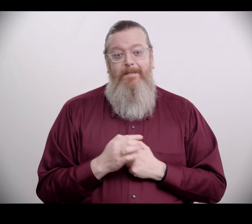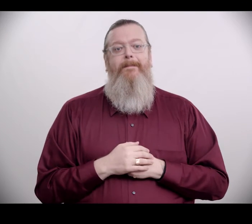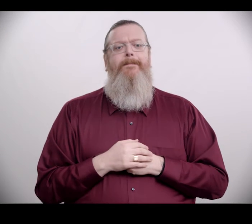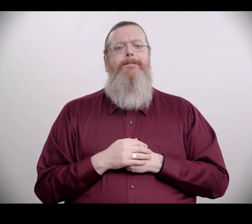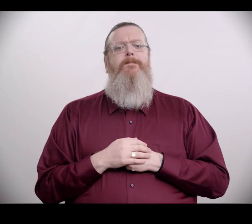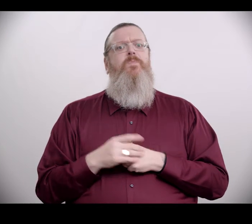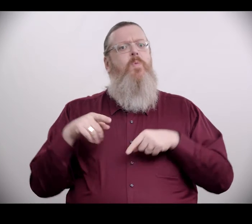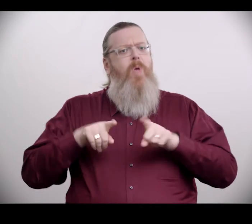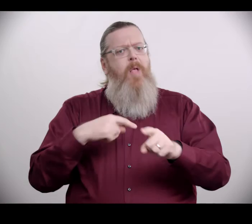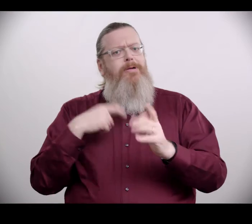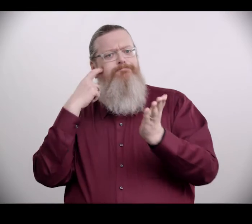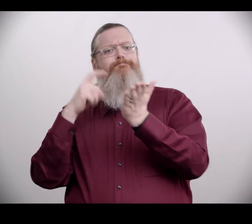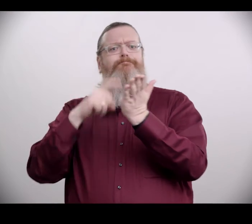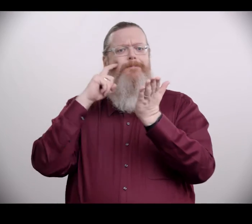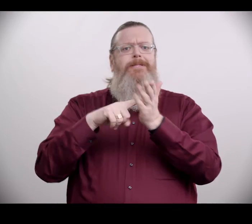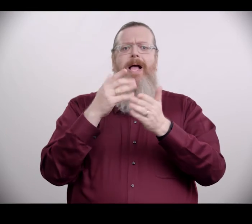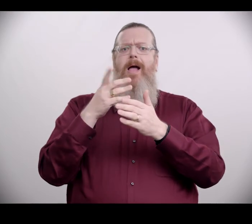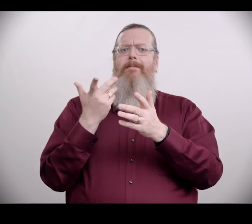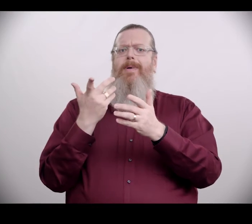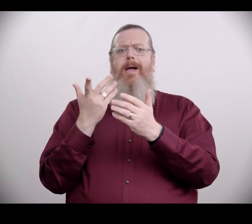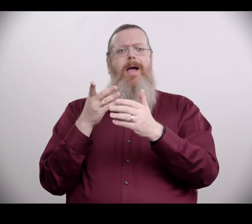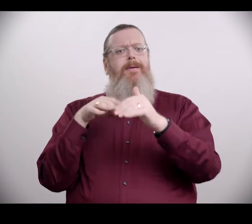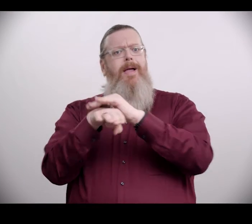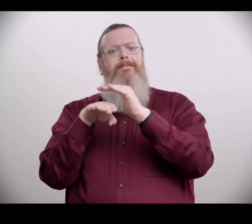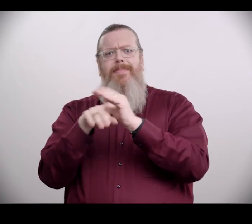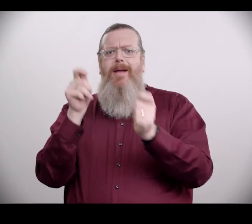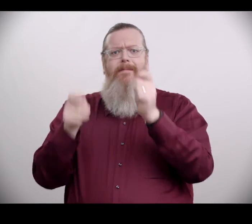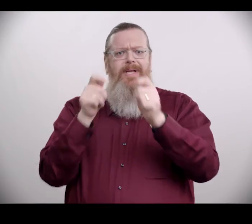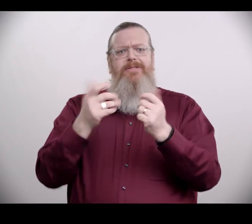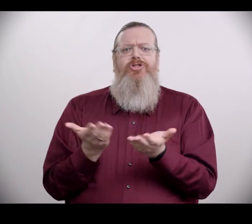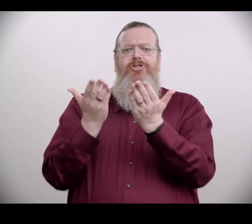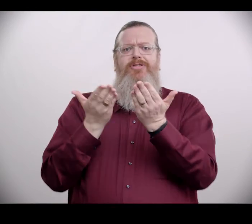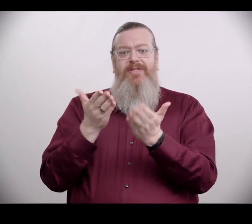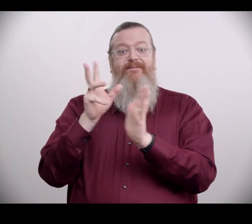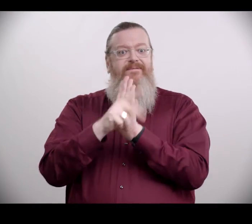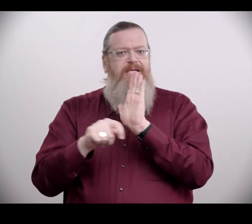While we have identified some accommodation suggestions in this video, the best advice